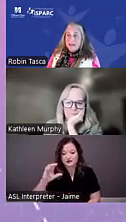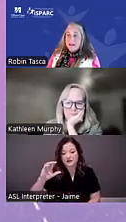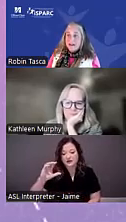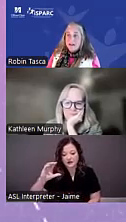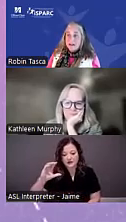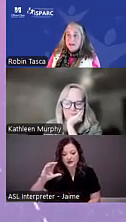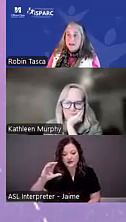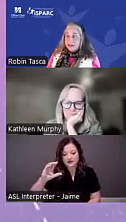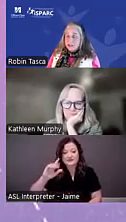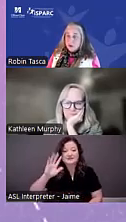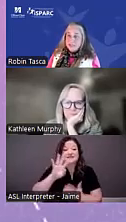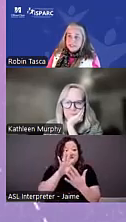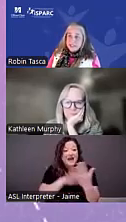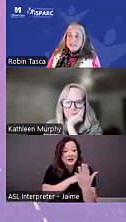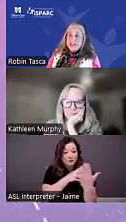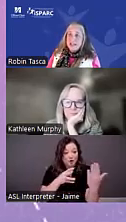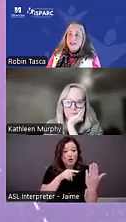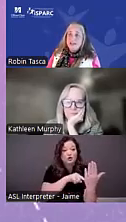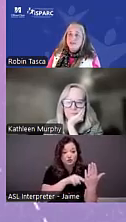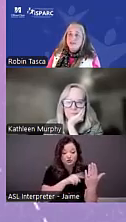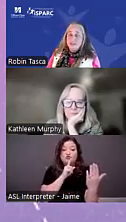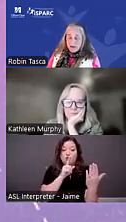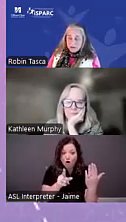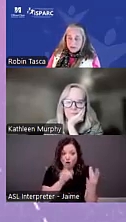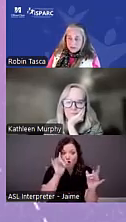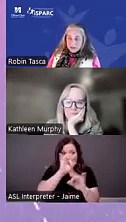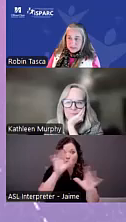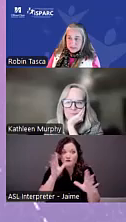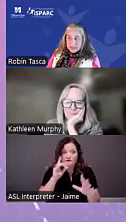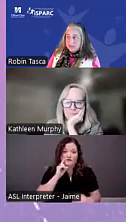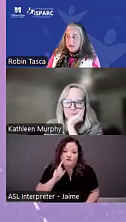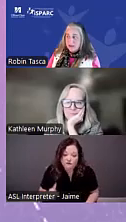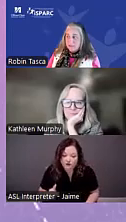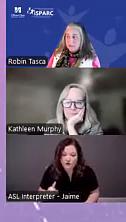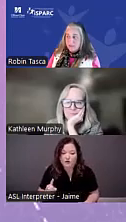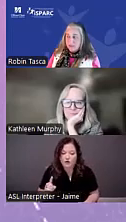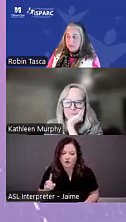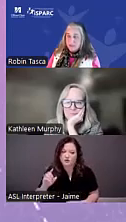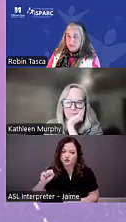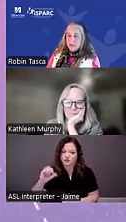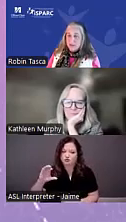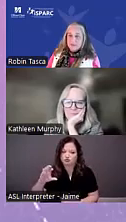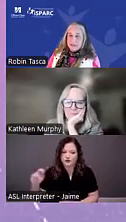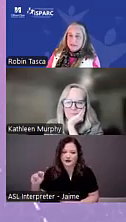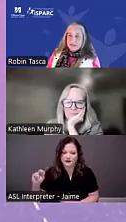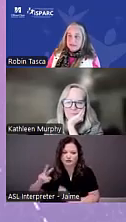and they show up as images and require alt text.